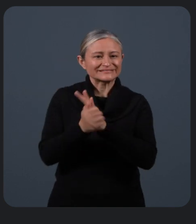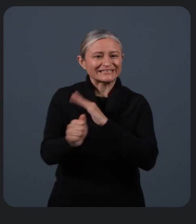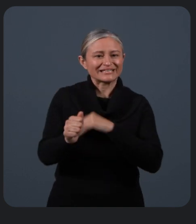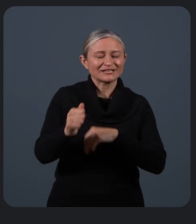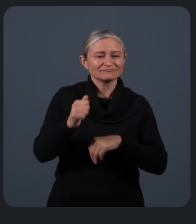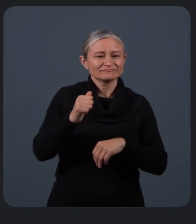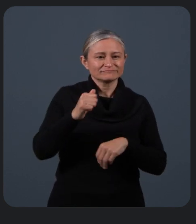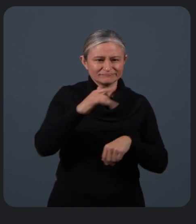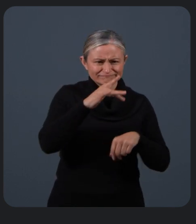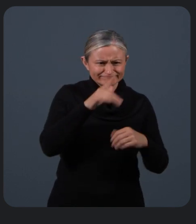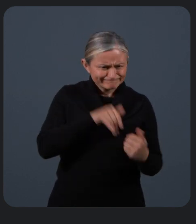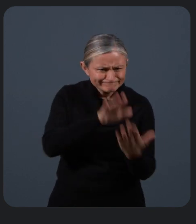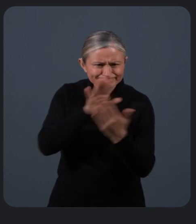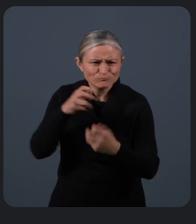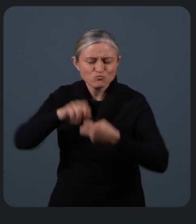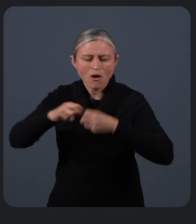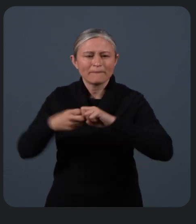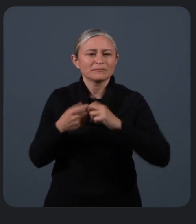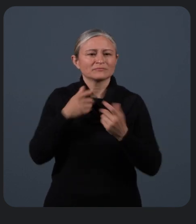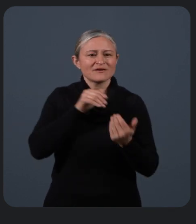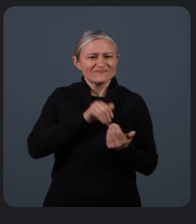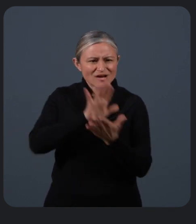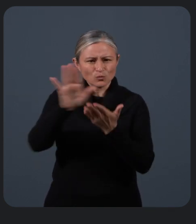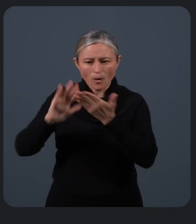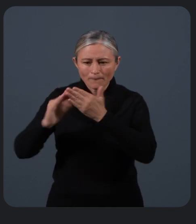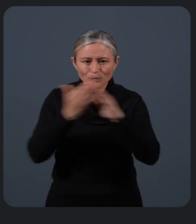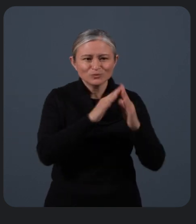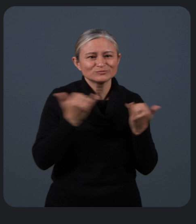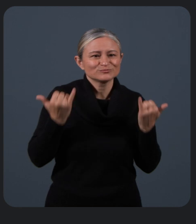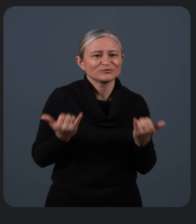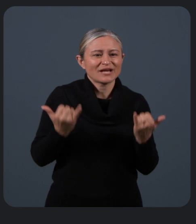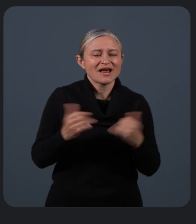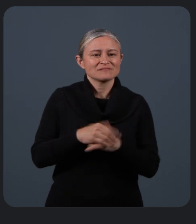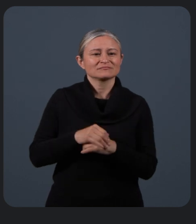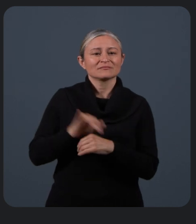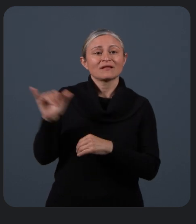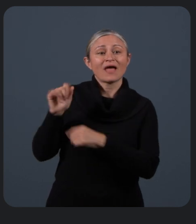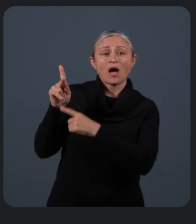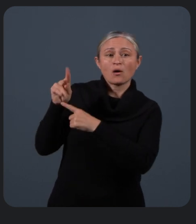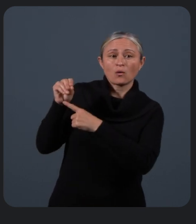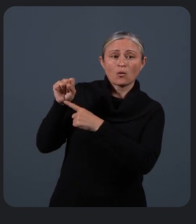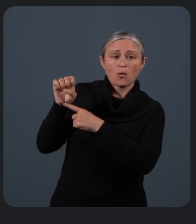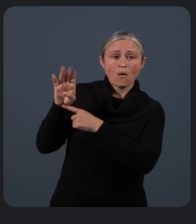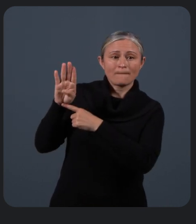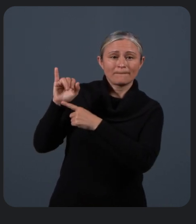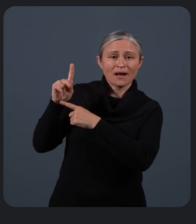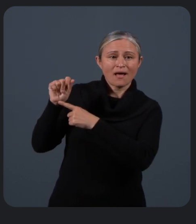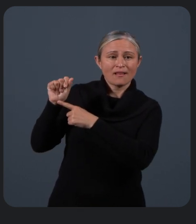to tackle problems facing your communities today, like Kose ,, who leads the Google Developer